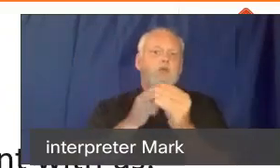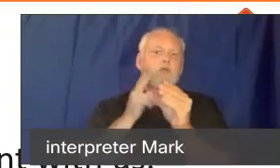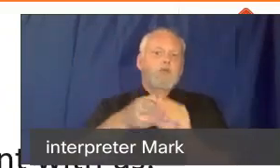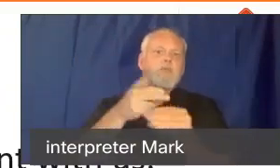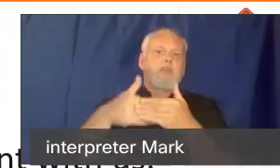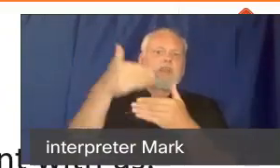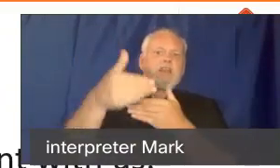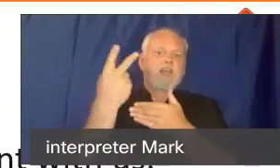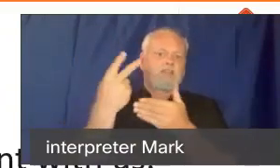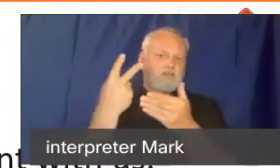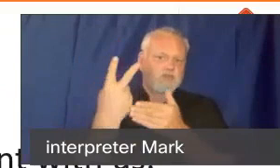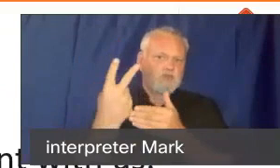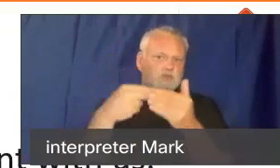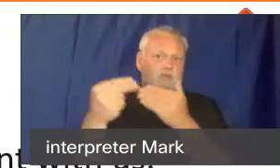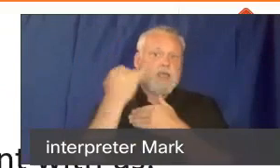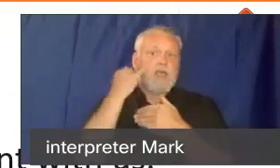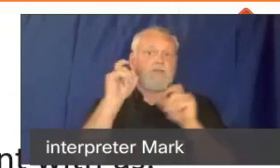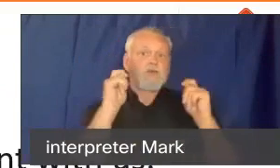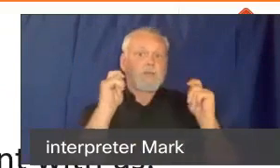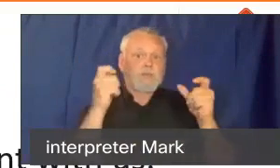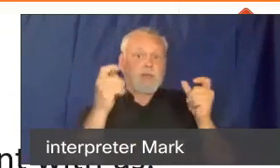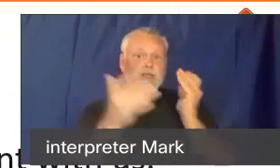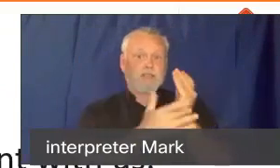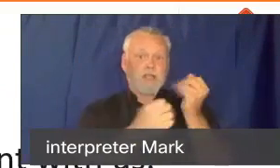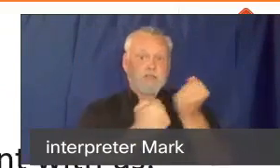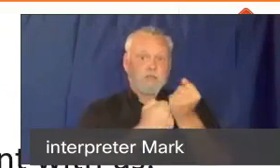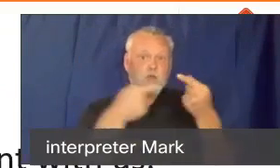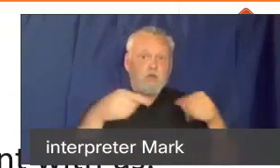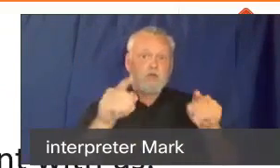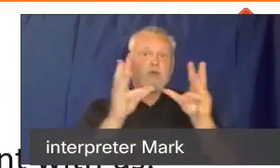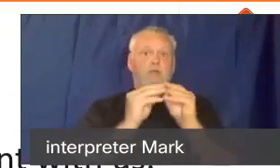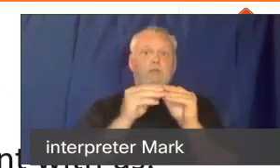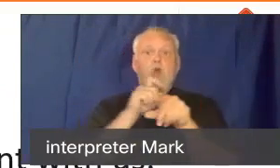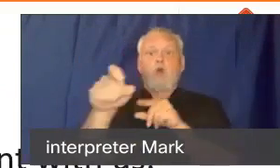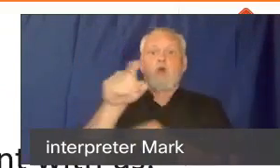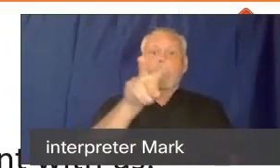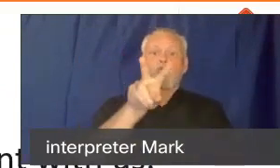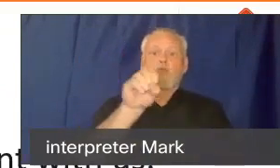Finally, if you need immediate technical support during this meeting, please call 2 0, 2.